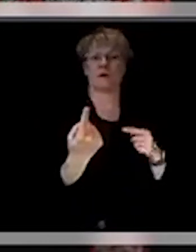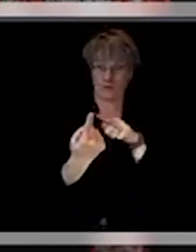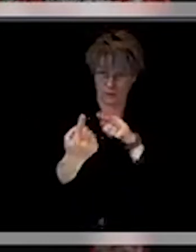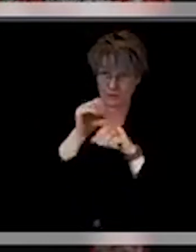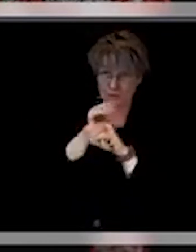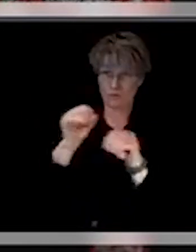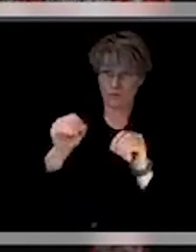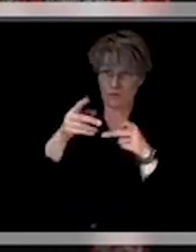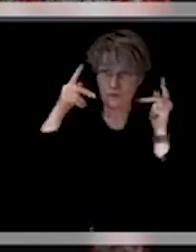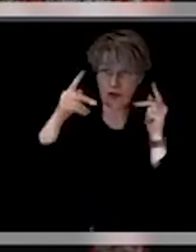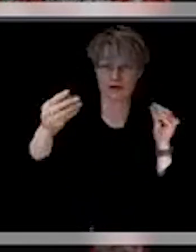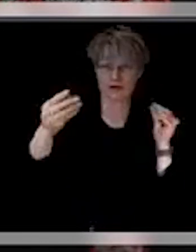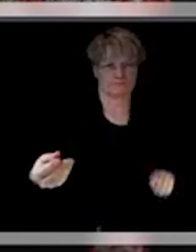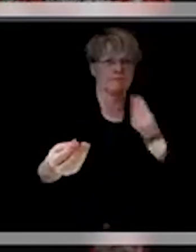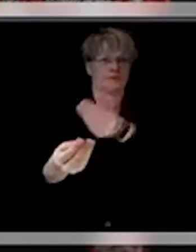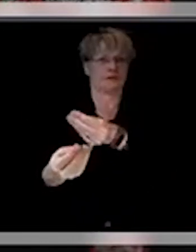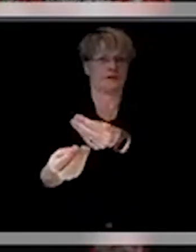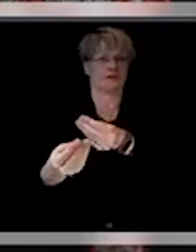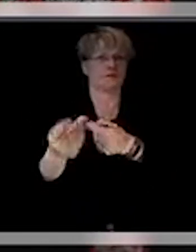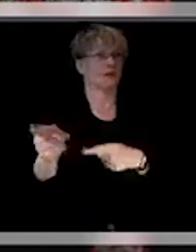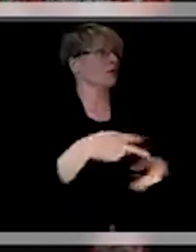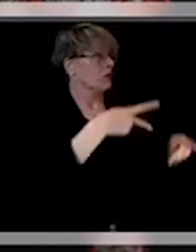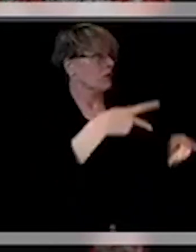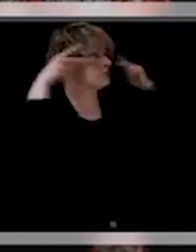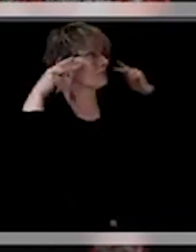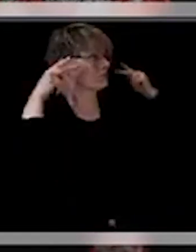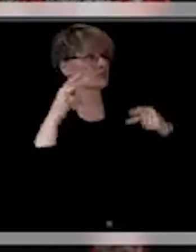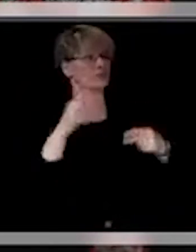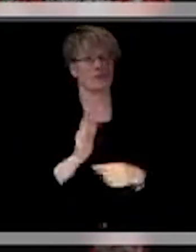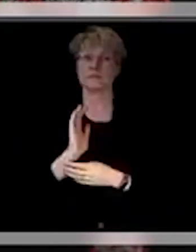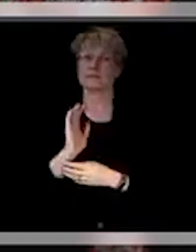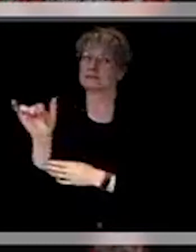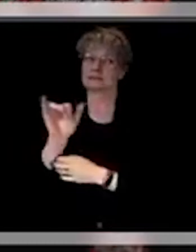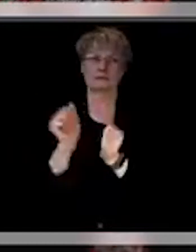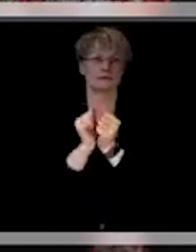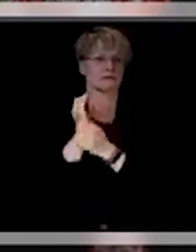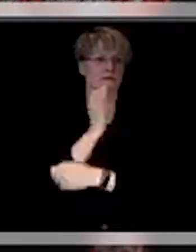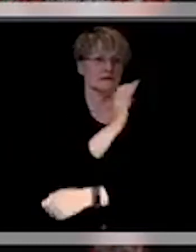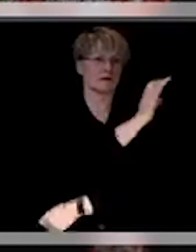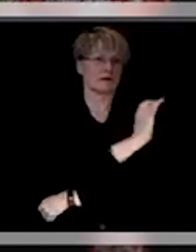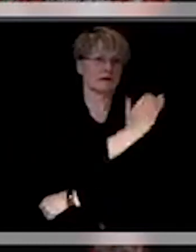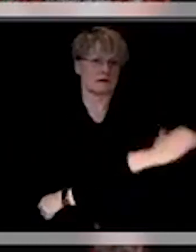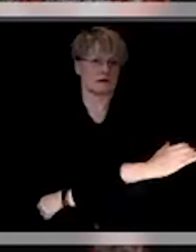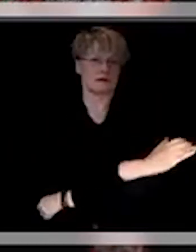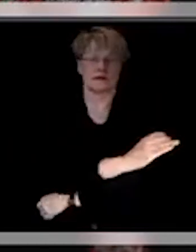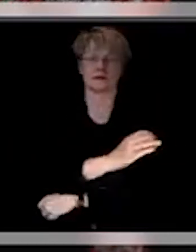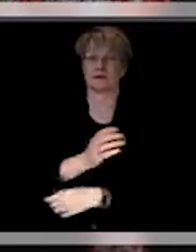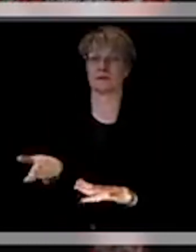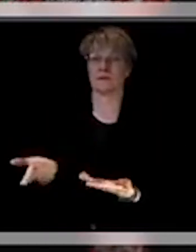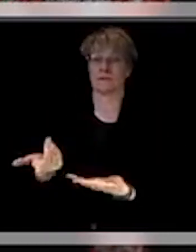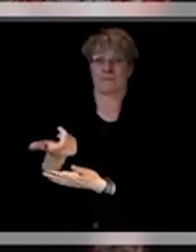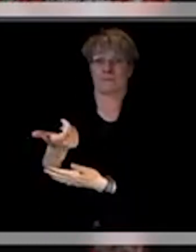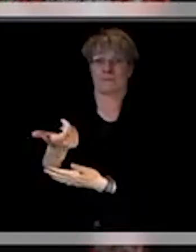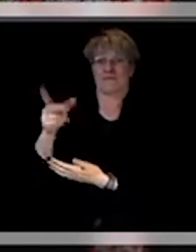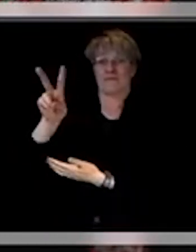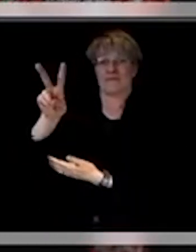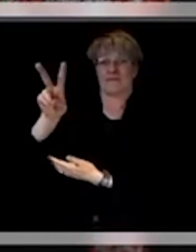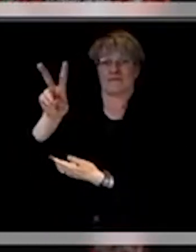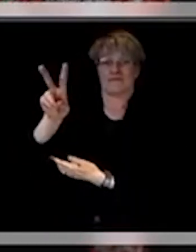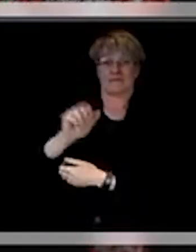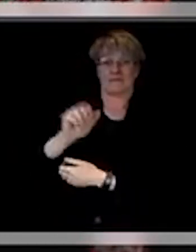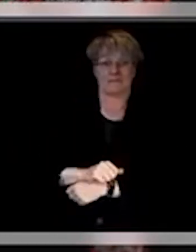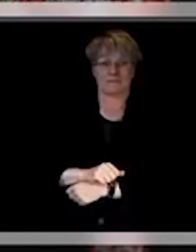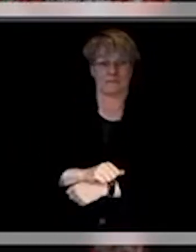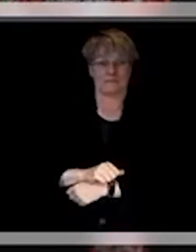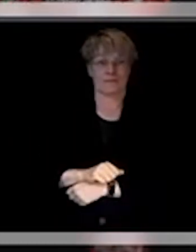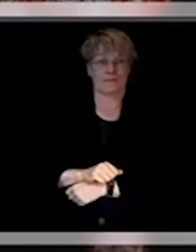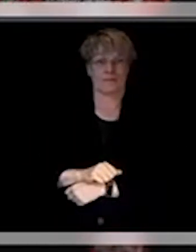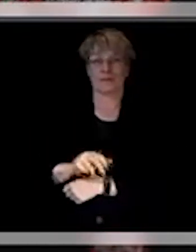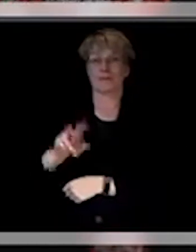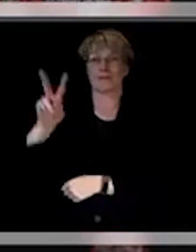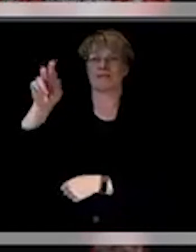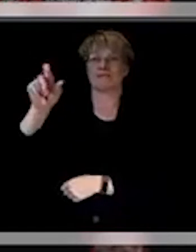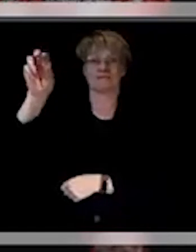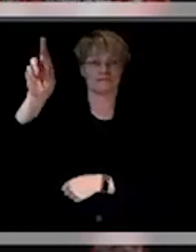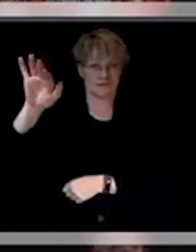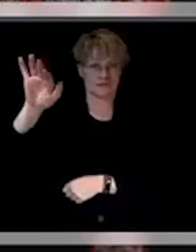OK I'll try and, Kerri, can you hear me this time? Yes. This is Val from Mayers and I just